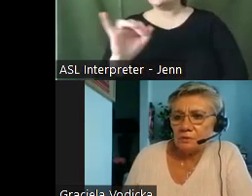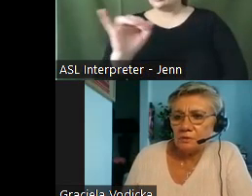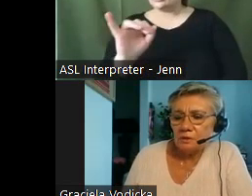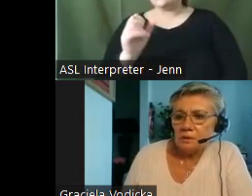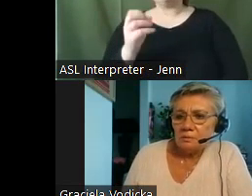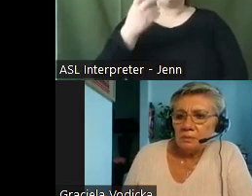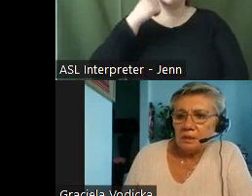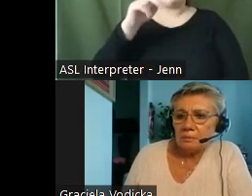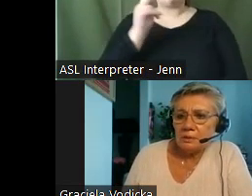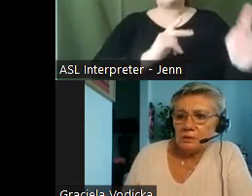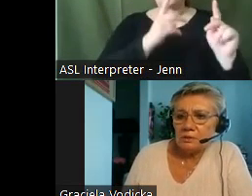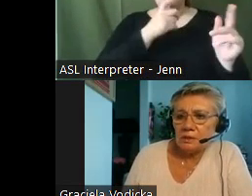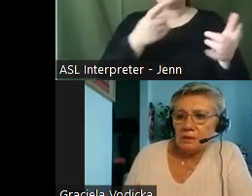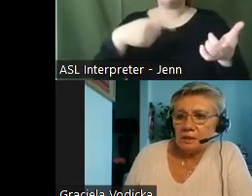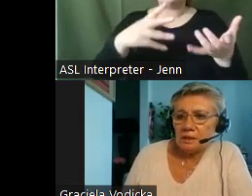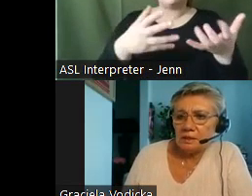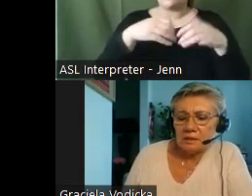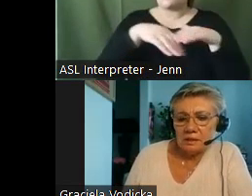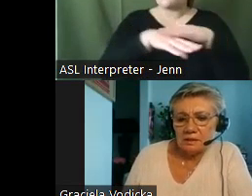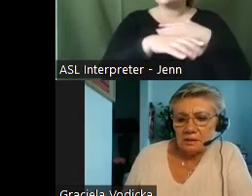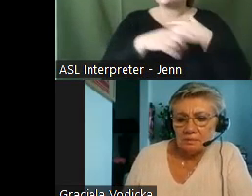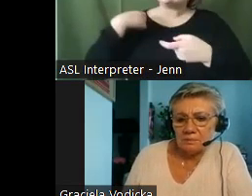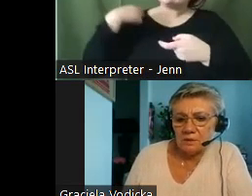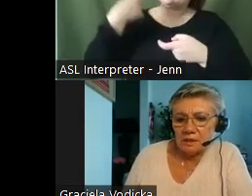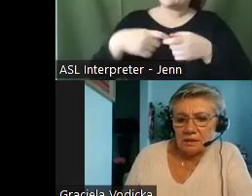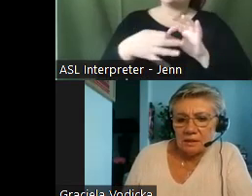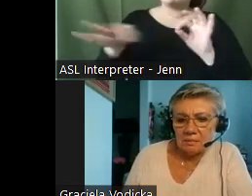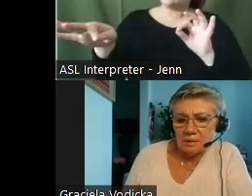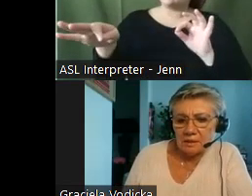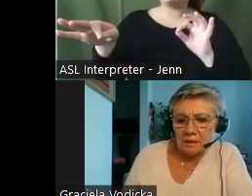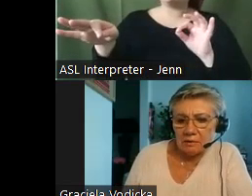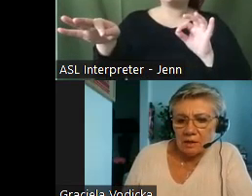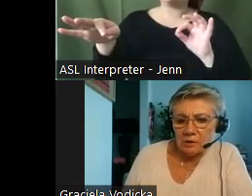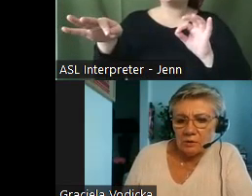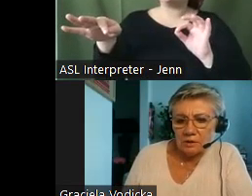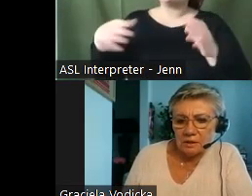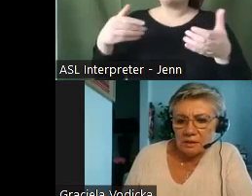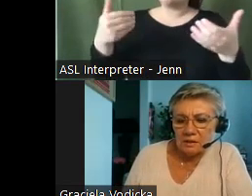any Spanish, the Spanish language channel, please click on the globe at the bottom